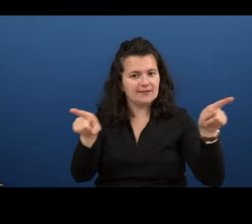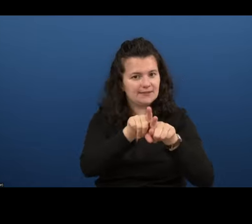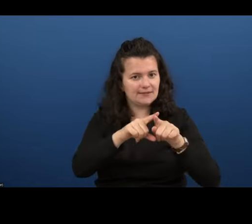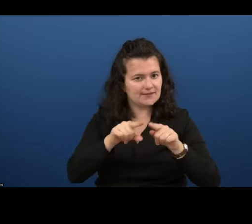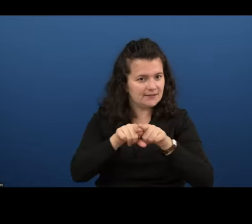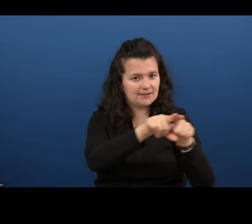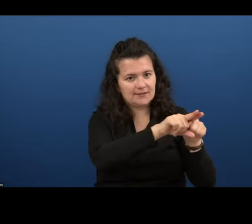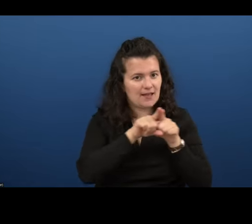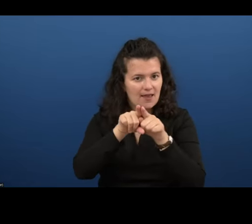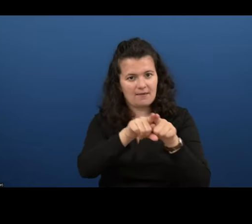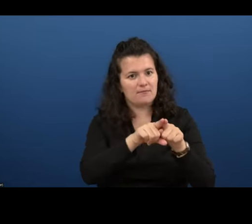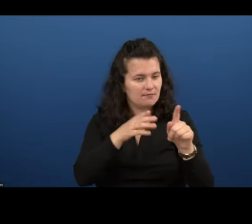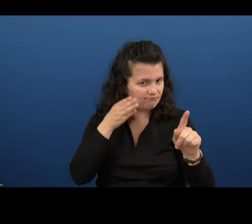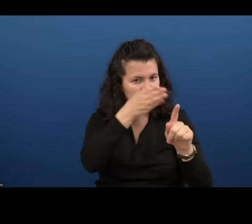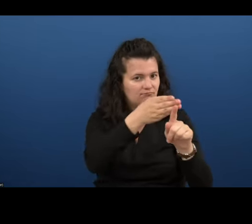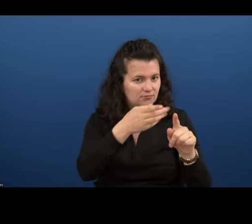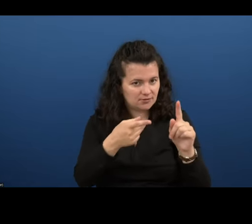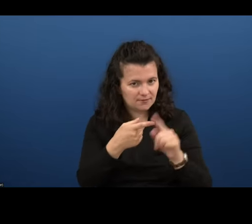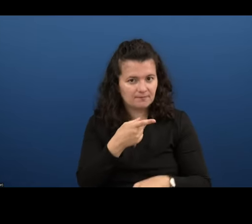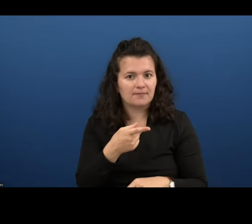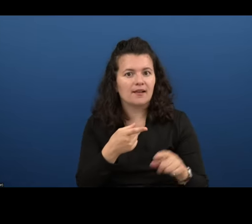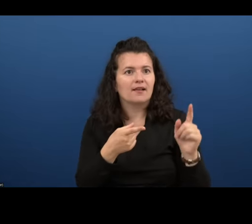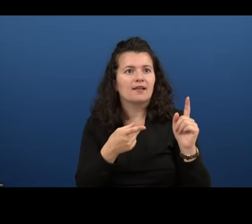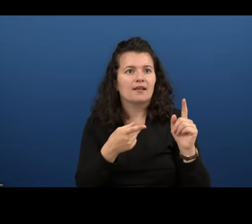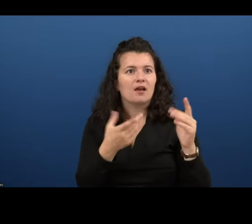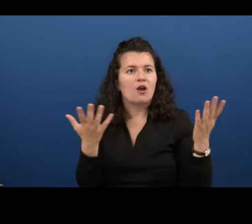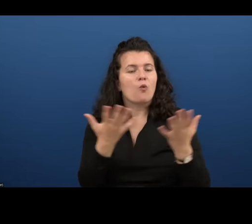what it is to ensure we have disability inclusion now marketplace.